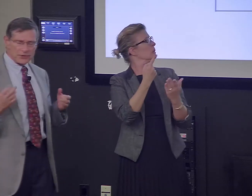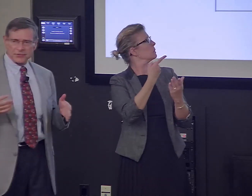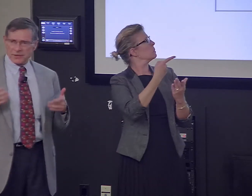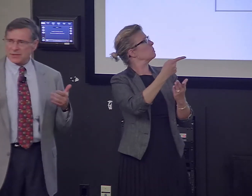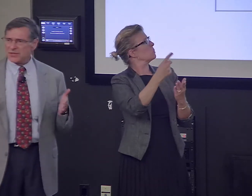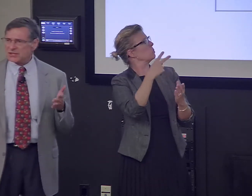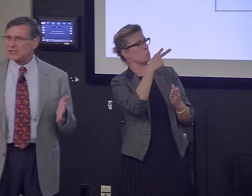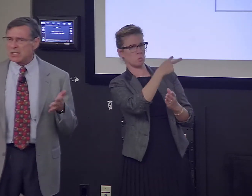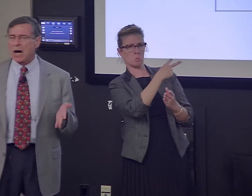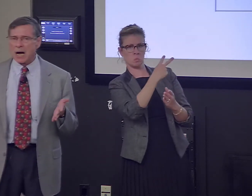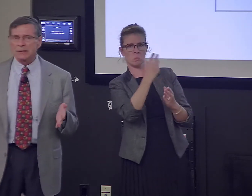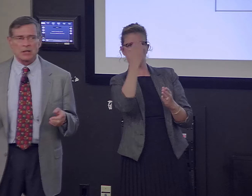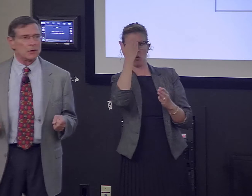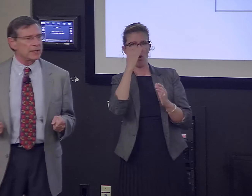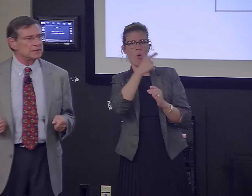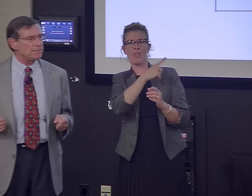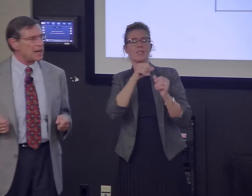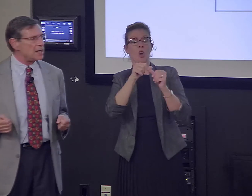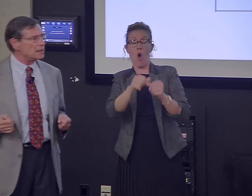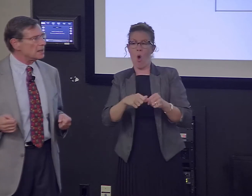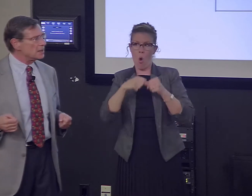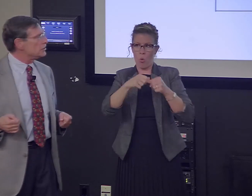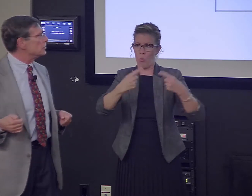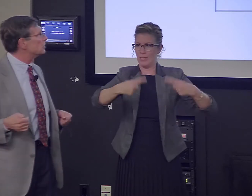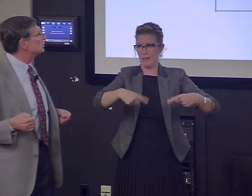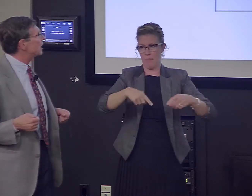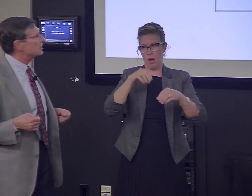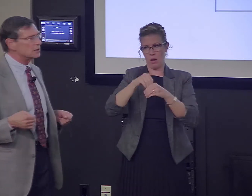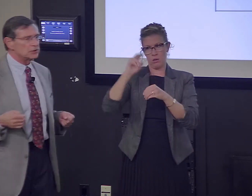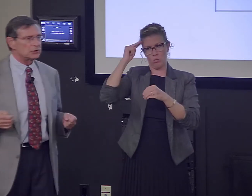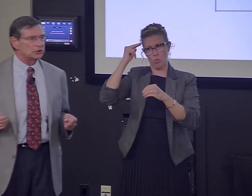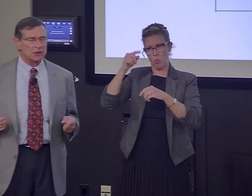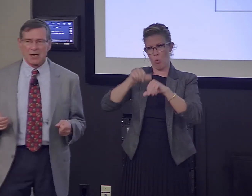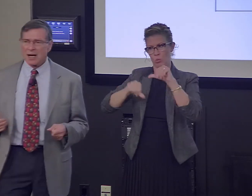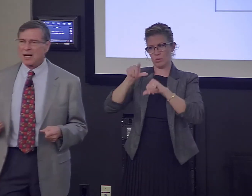this is an ongoing debate in the neuroscience literature